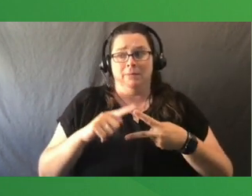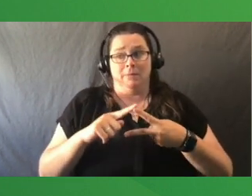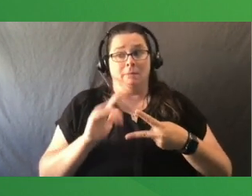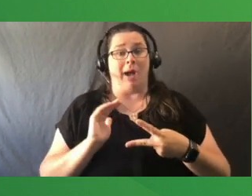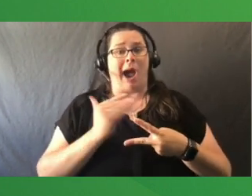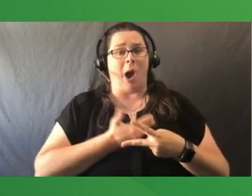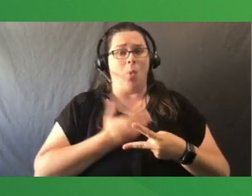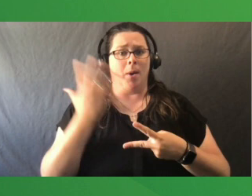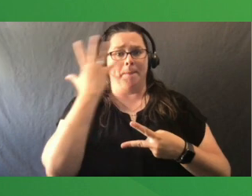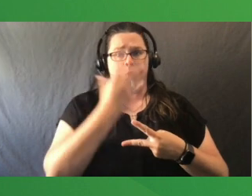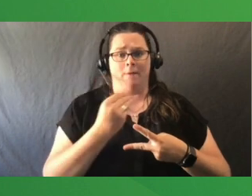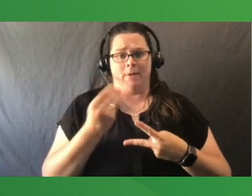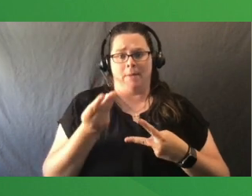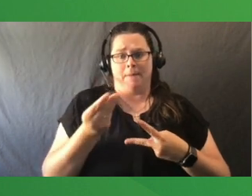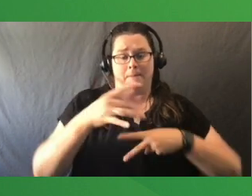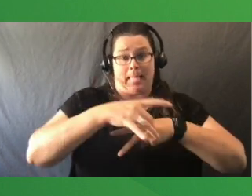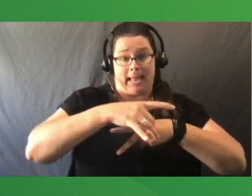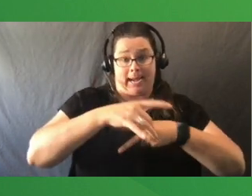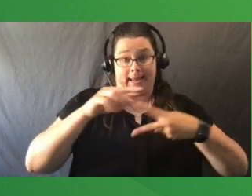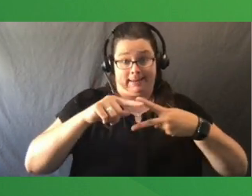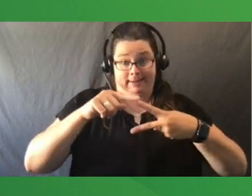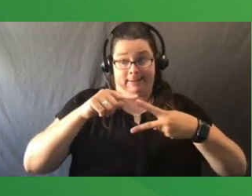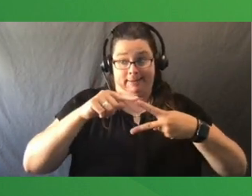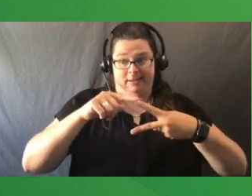DataWell Landing, have landing pages.